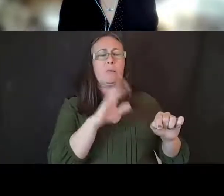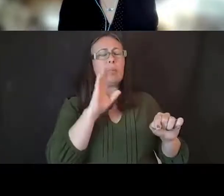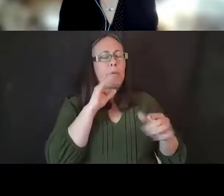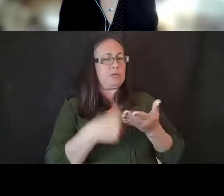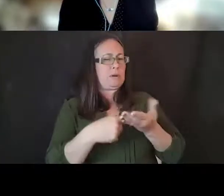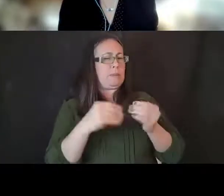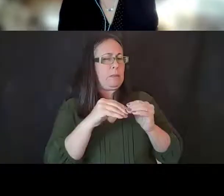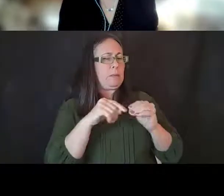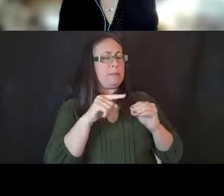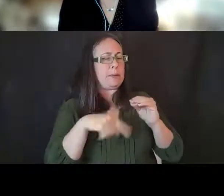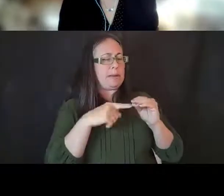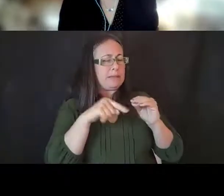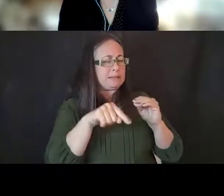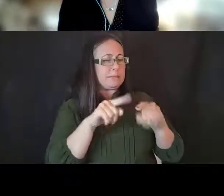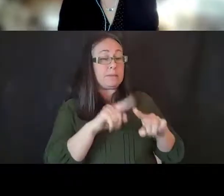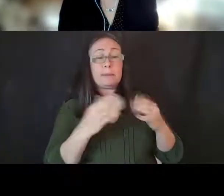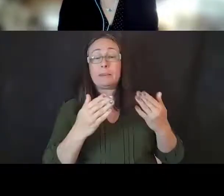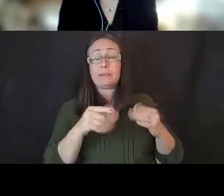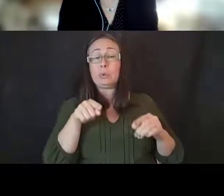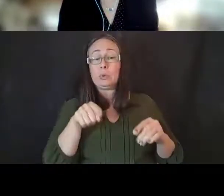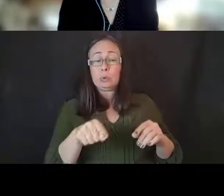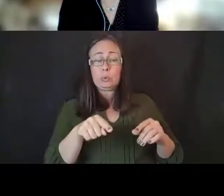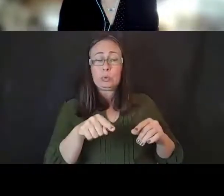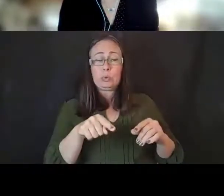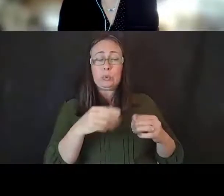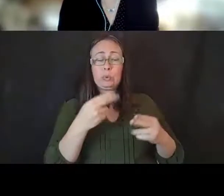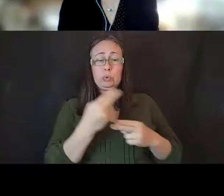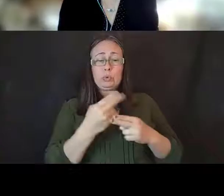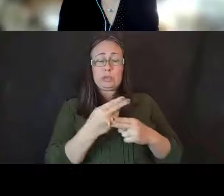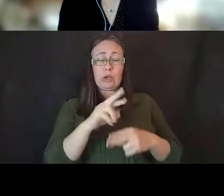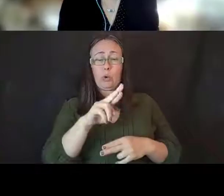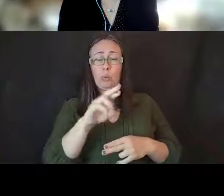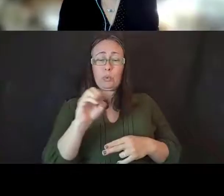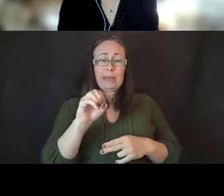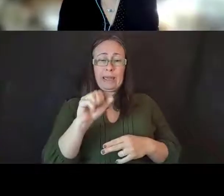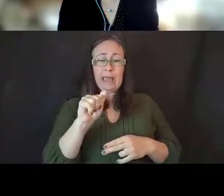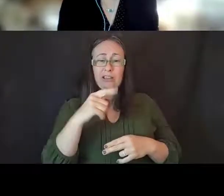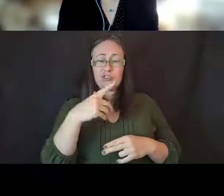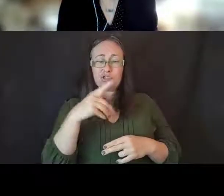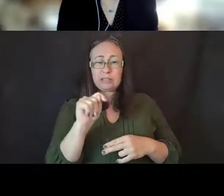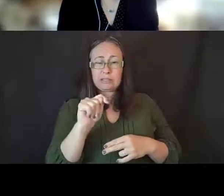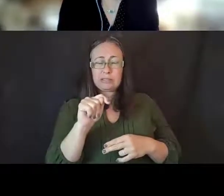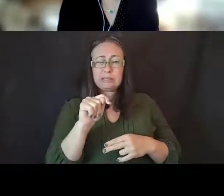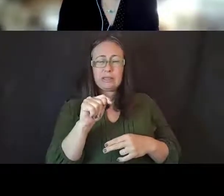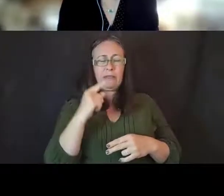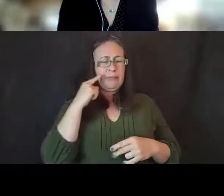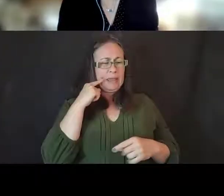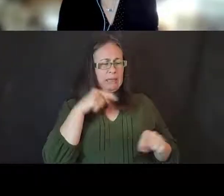So it's possible that you may be using a reagent or a cell line that you think is one thing but is actually another.